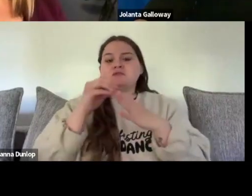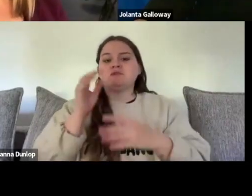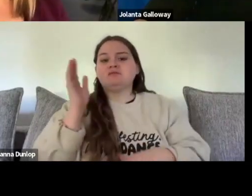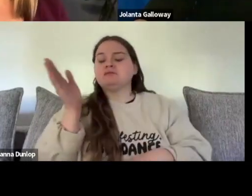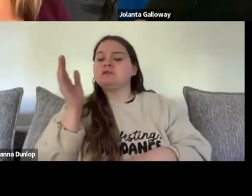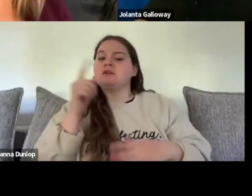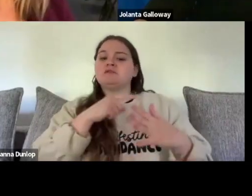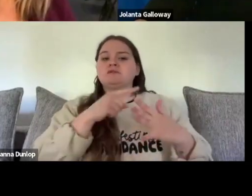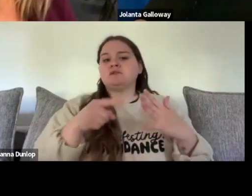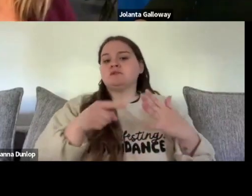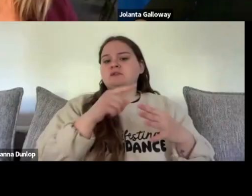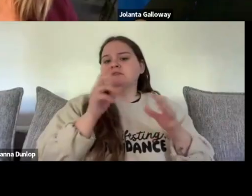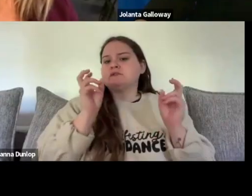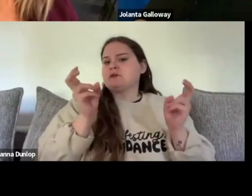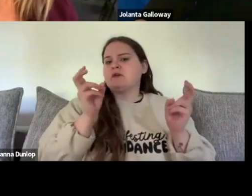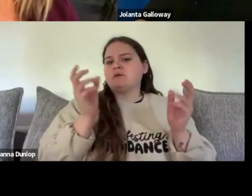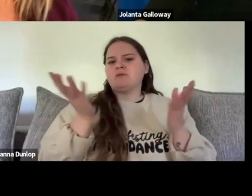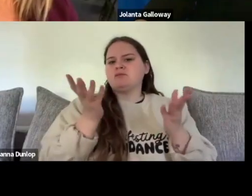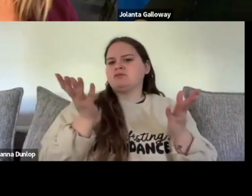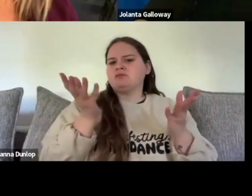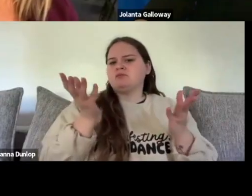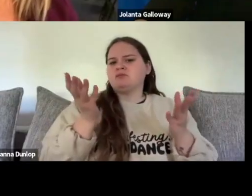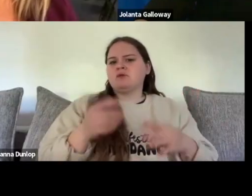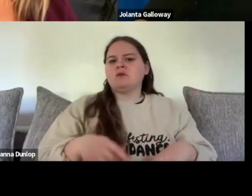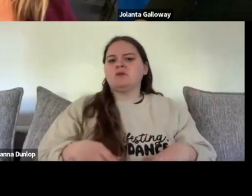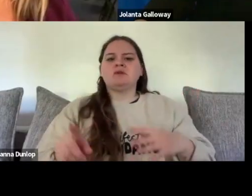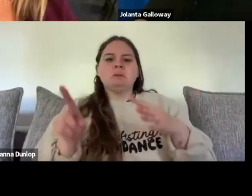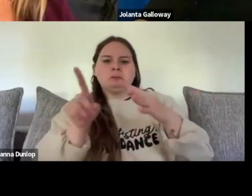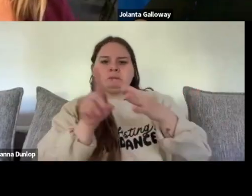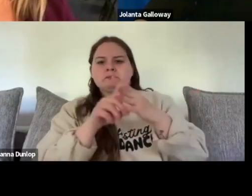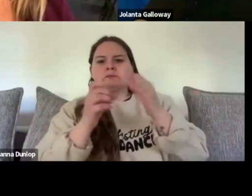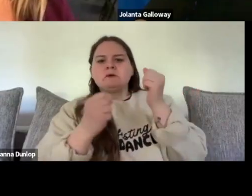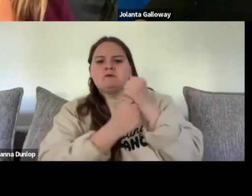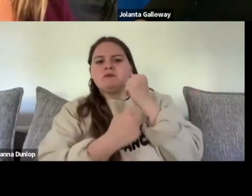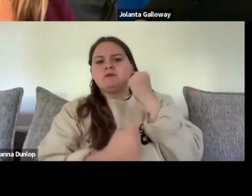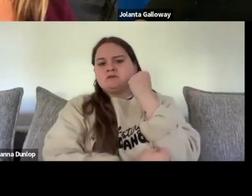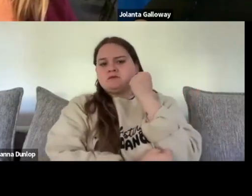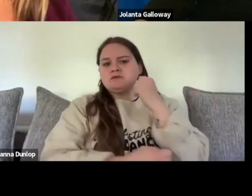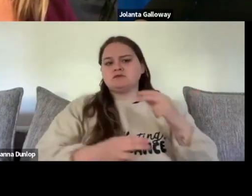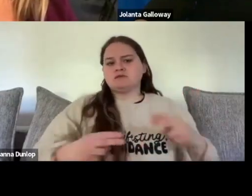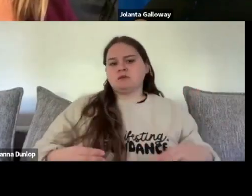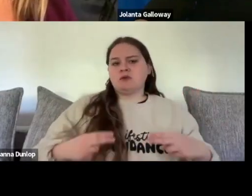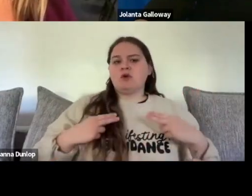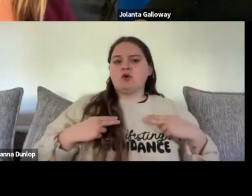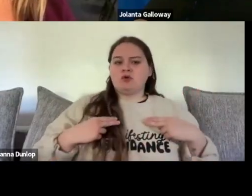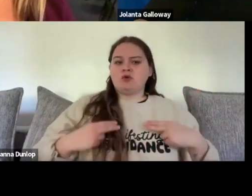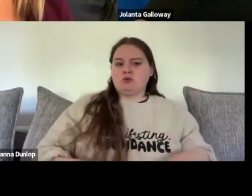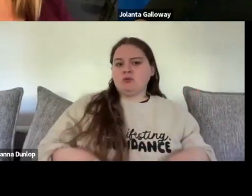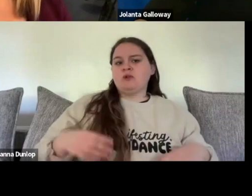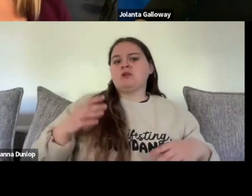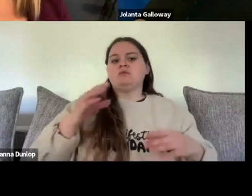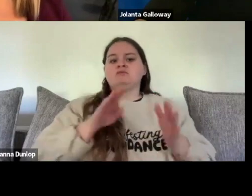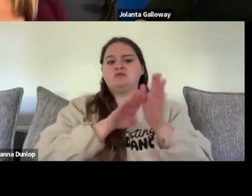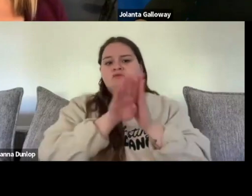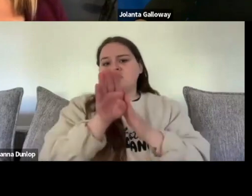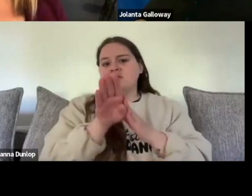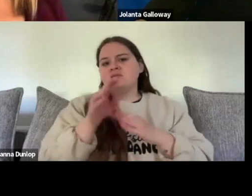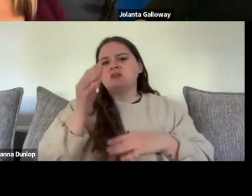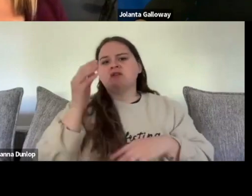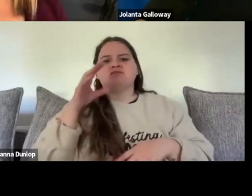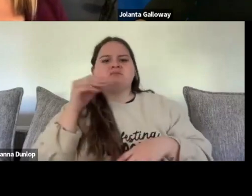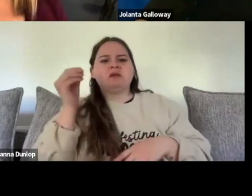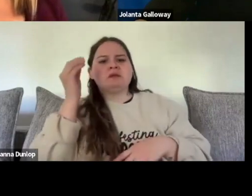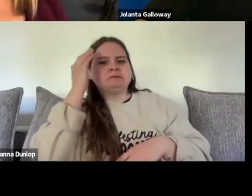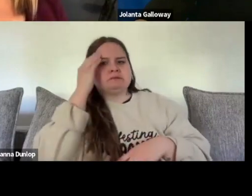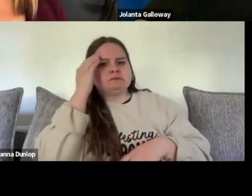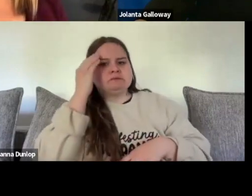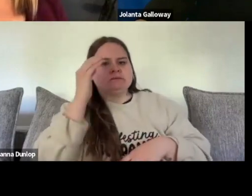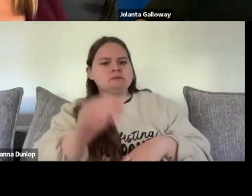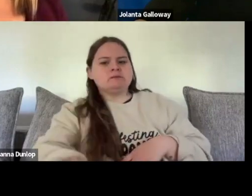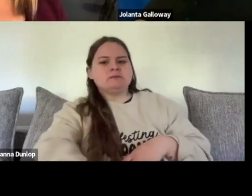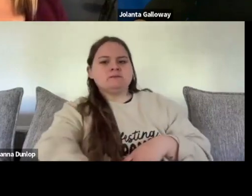this year's distinguished lecture series theme is exploring the foundations of human development and